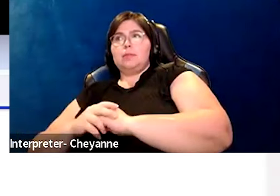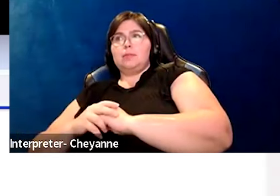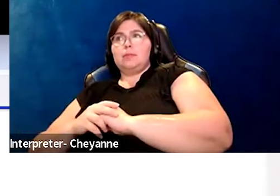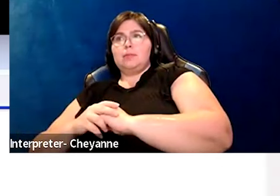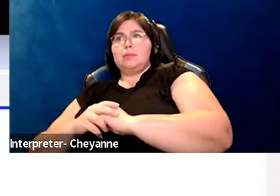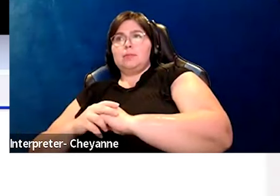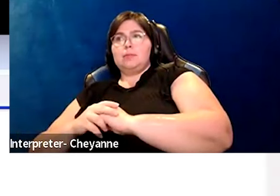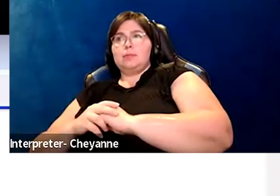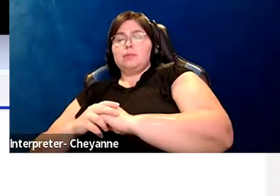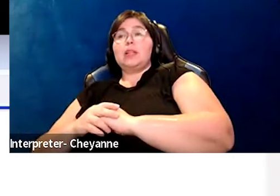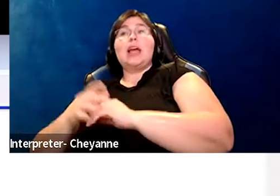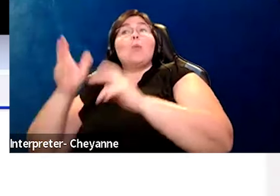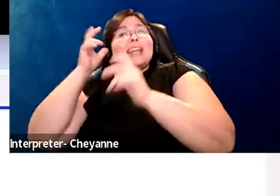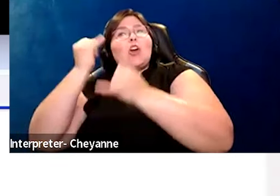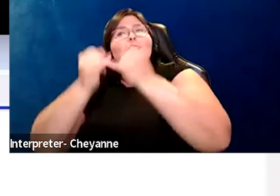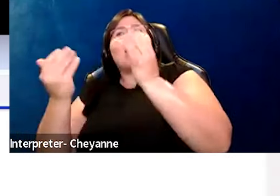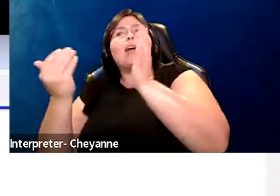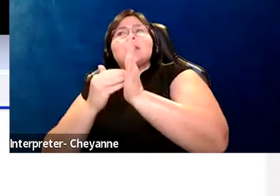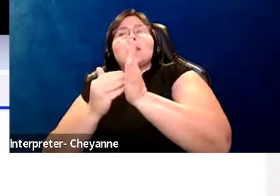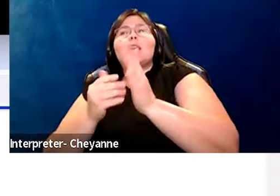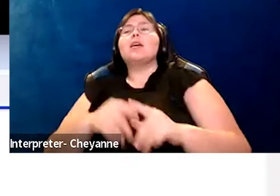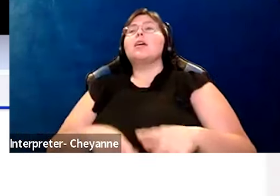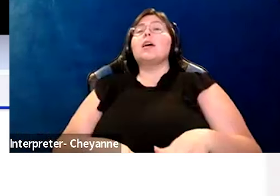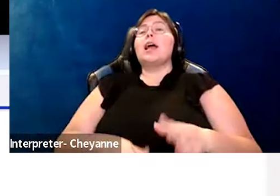So let's hear the last part again. The absolute value